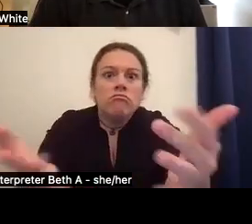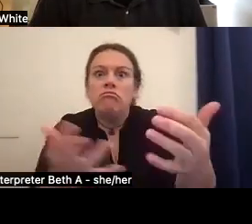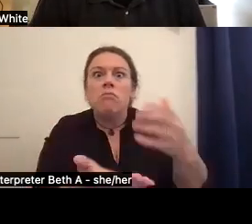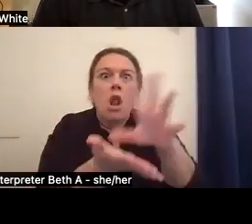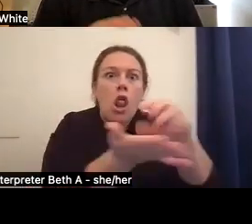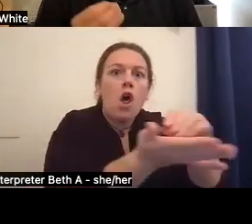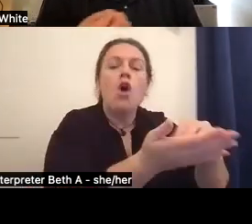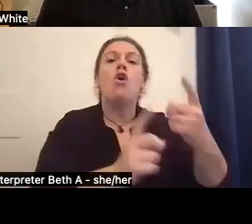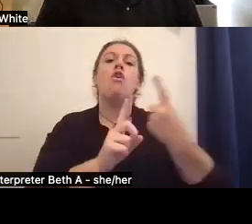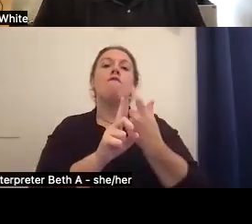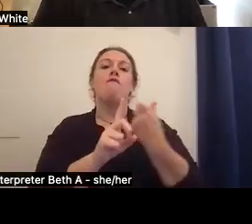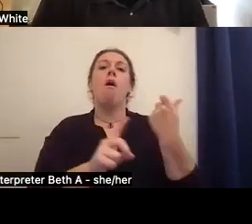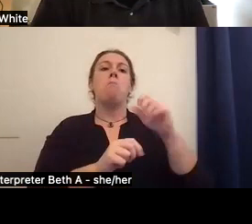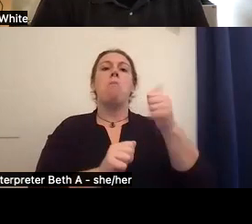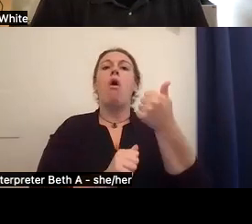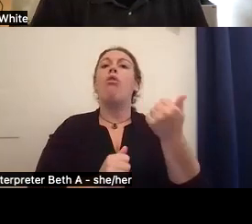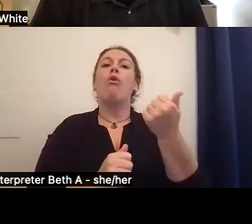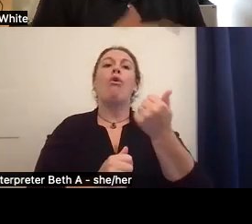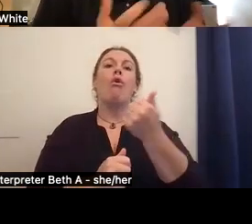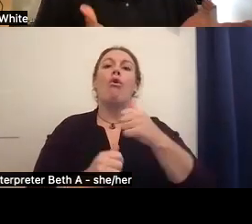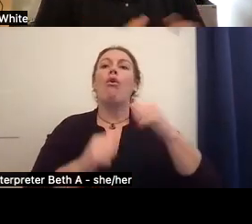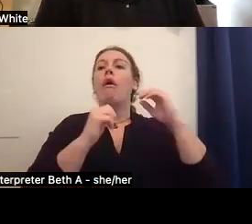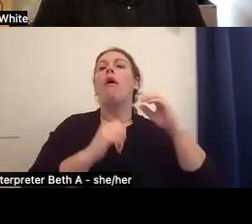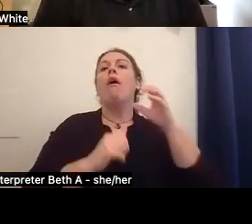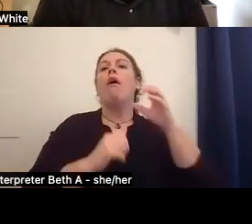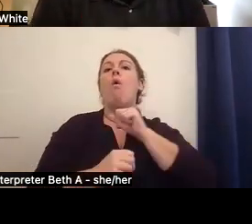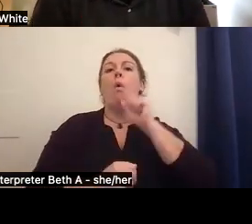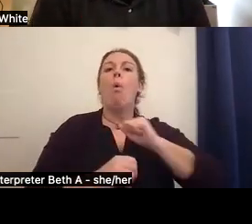indigenous people, because it was a true belief in the salvage ethnography period, thus its name,